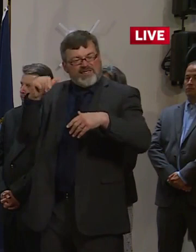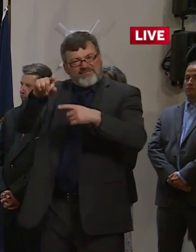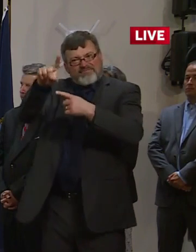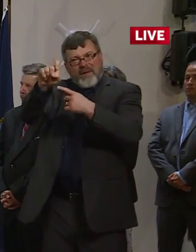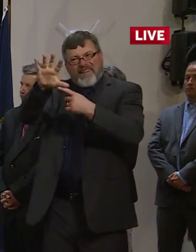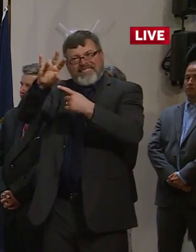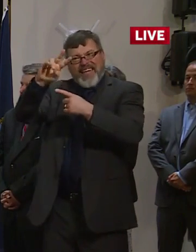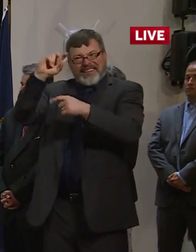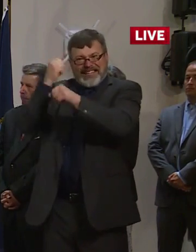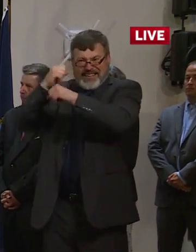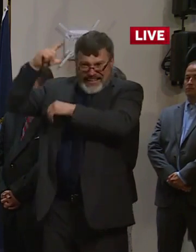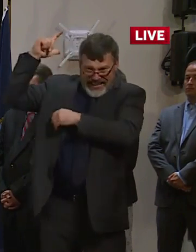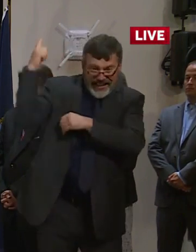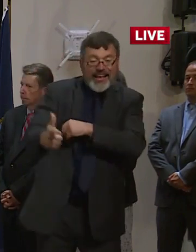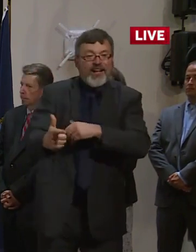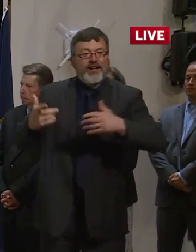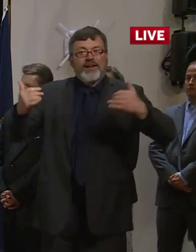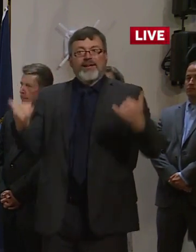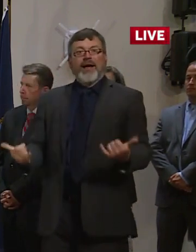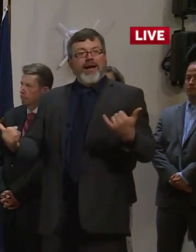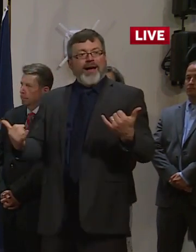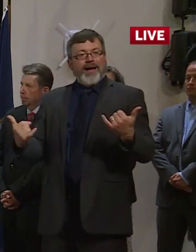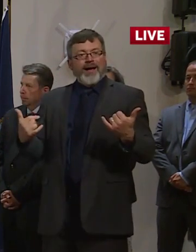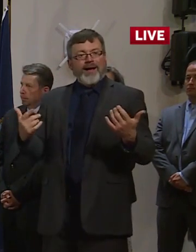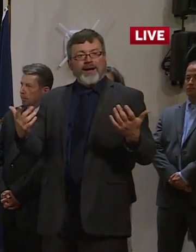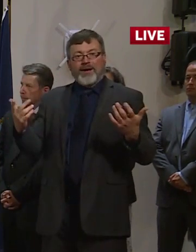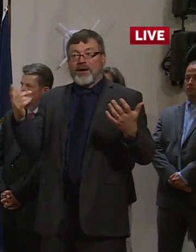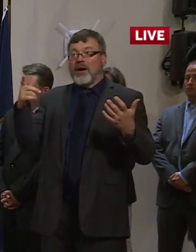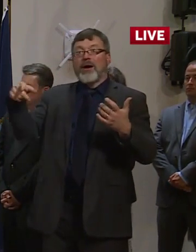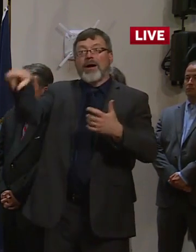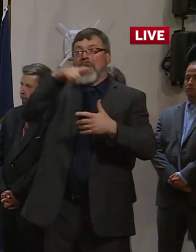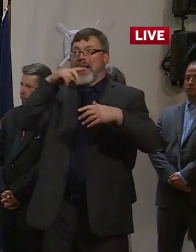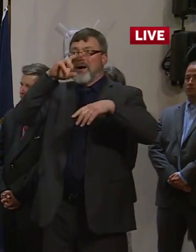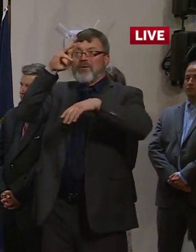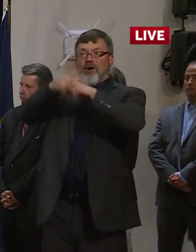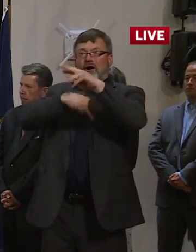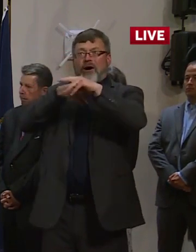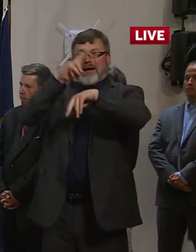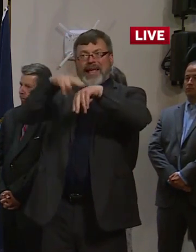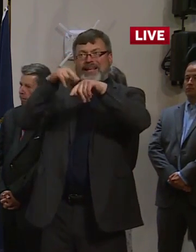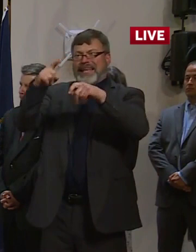100 AND 57 YEARS LATER, WE HAVE SHOWN THAT WHEN THE NATION IS IN